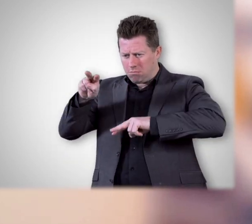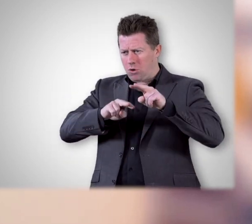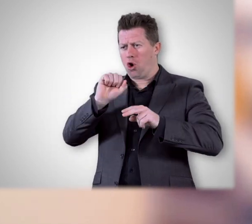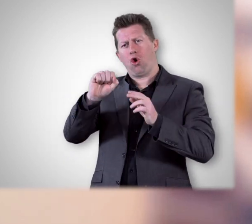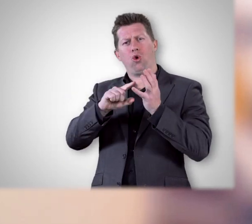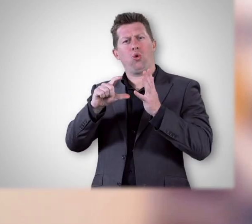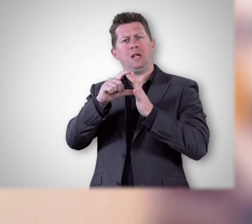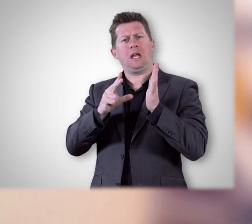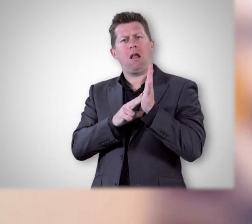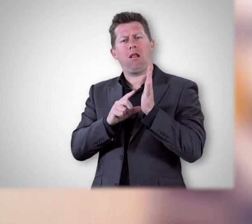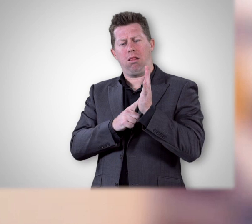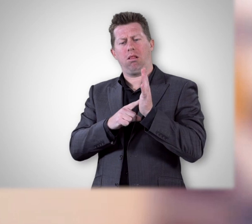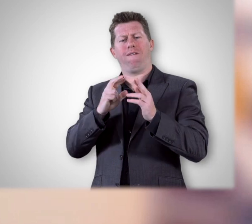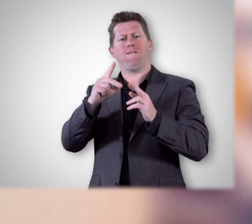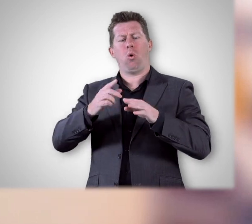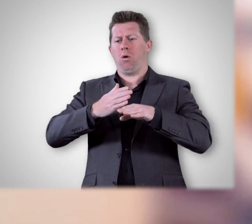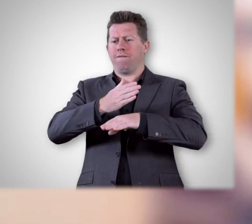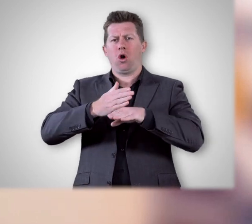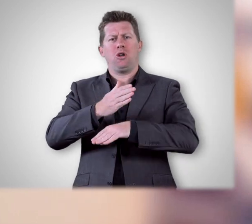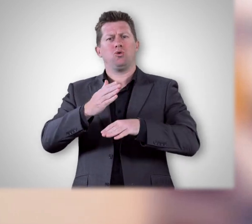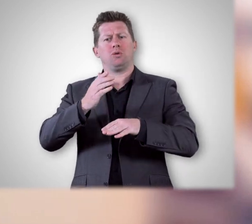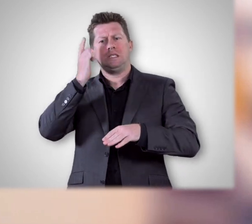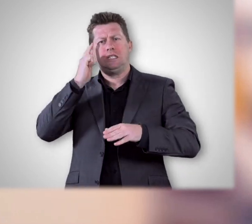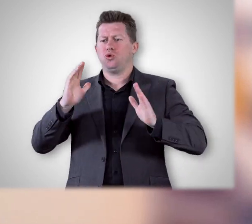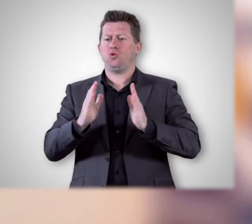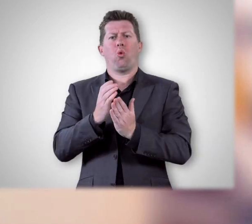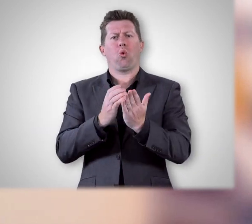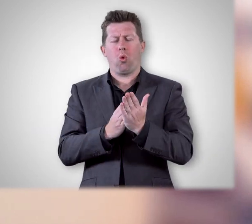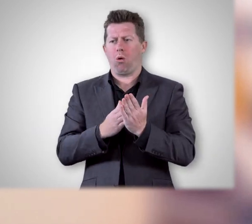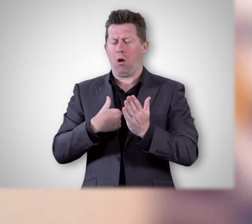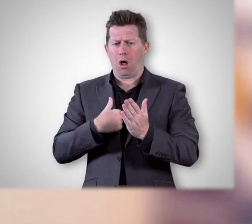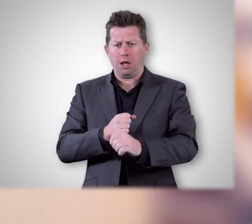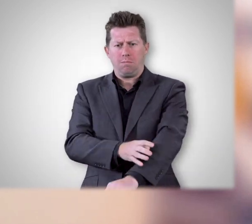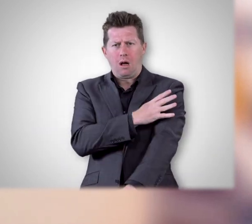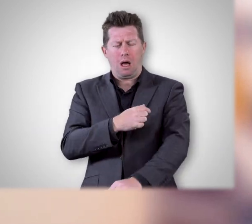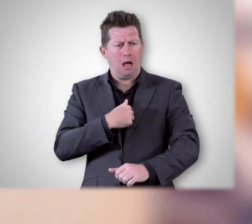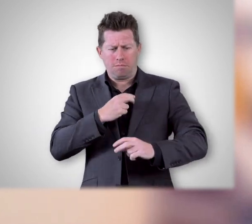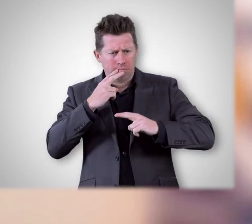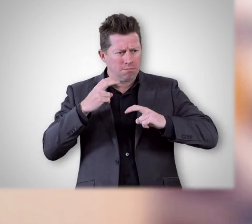short course, and I was just so inspired that I wanted to explore the topic further and also saw